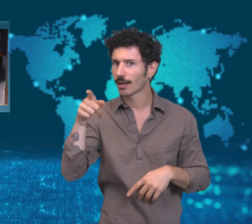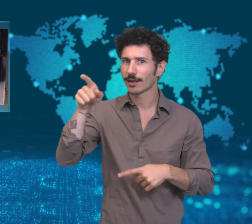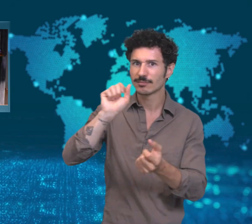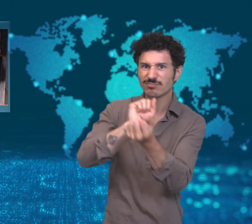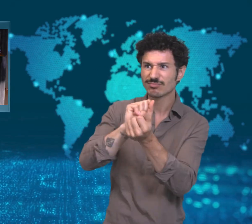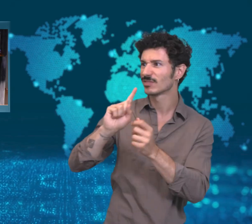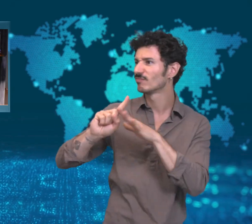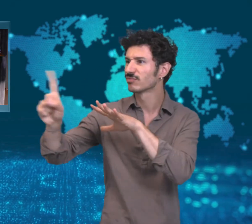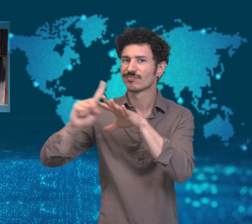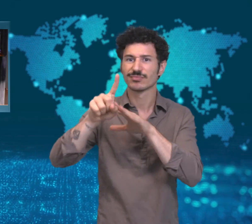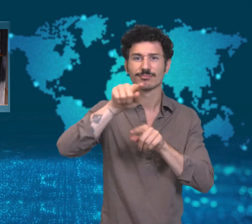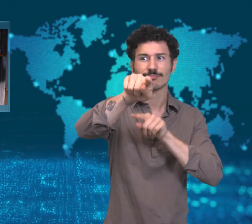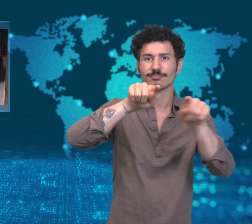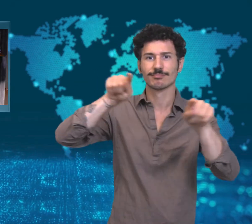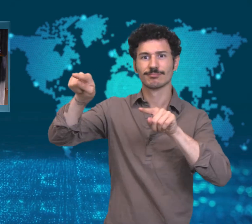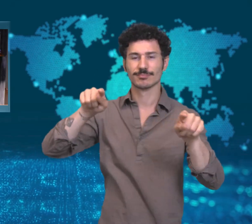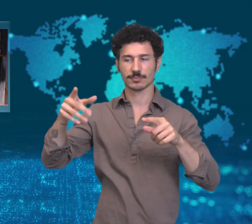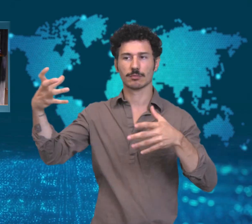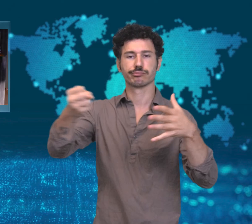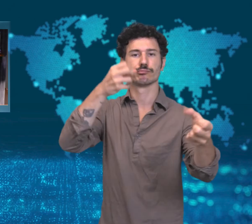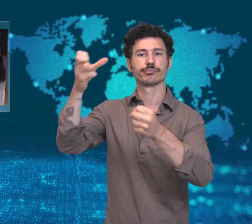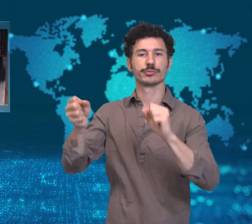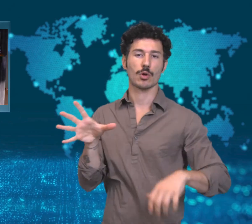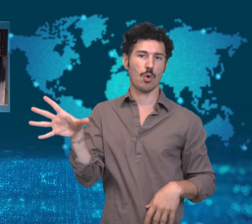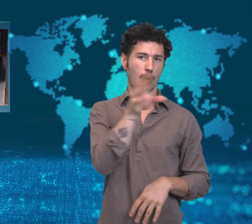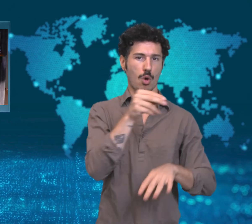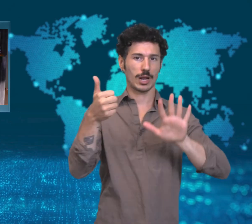to arrests of all 68 prisoners.